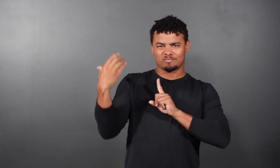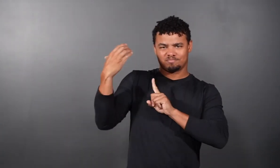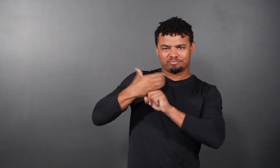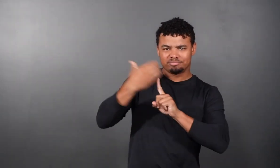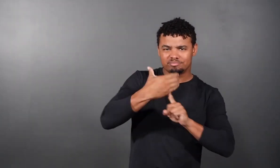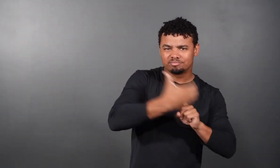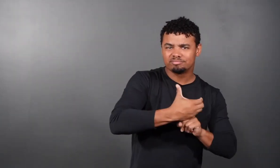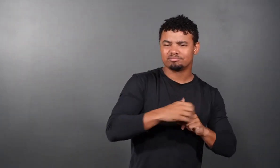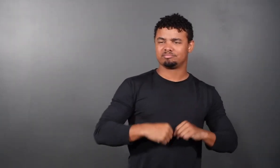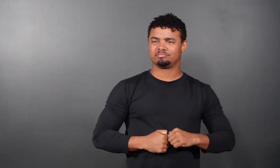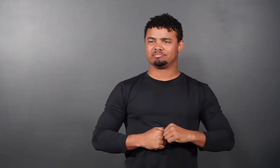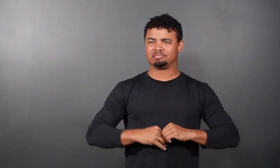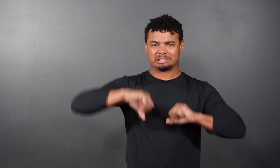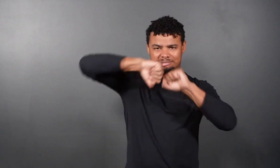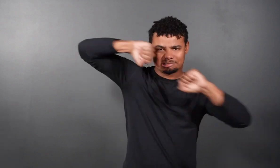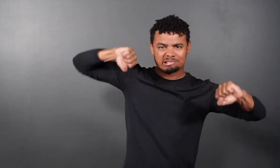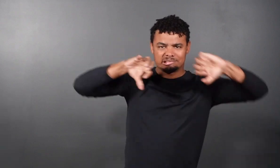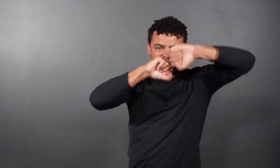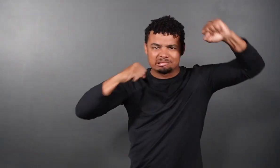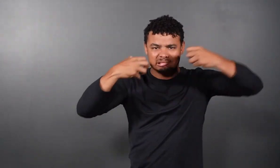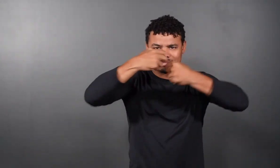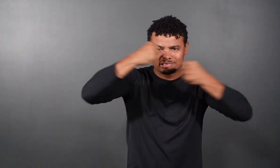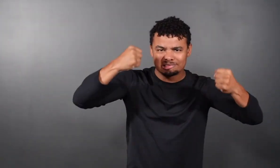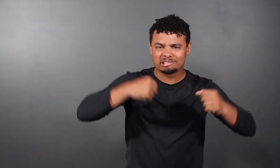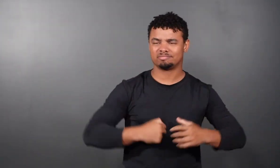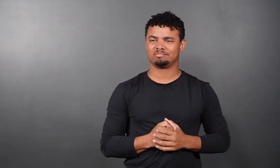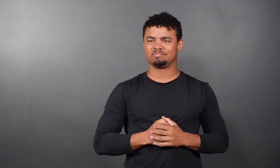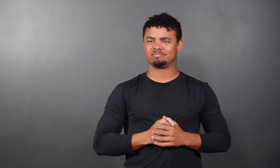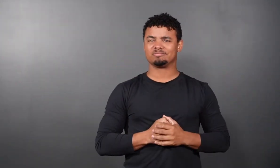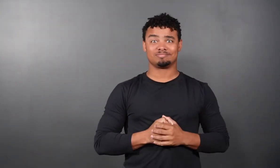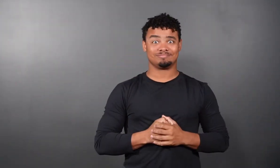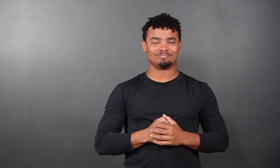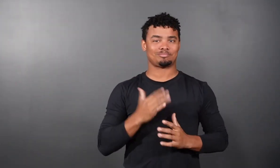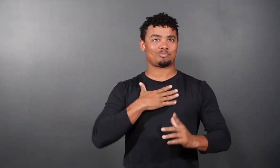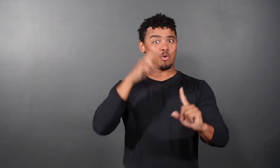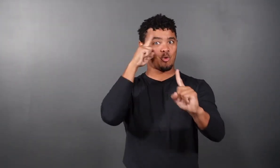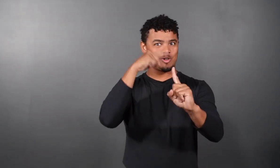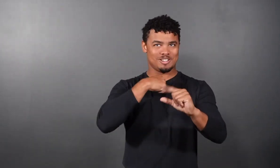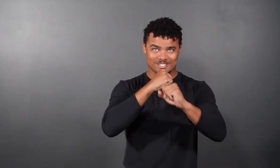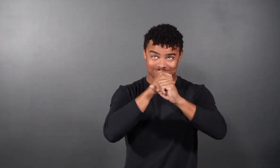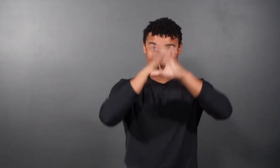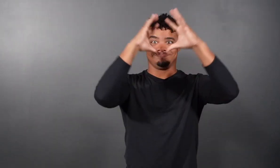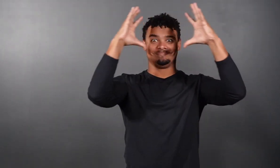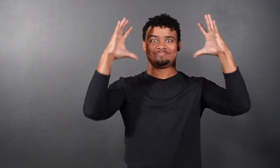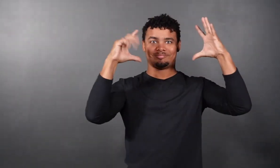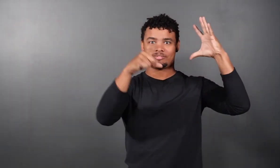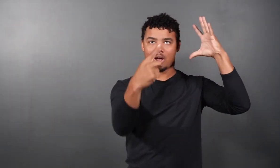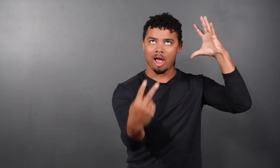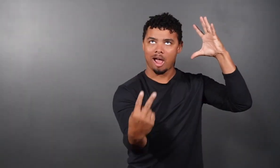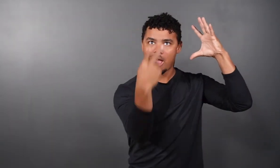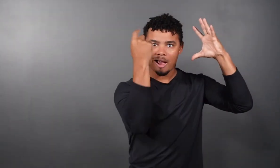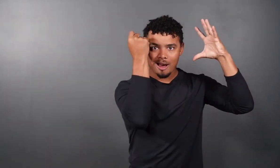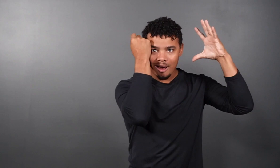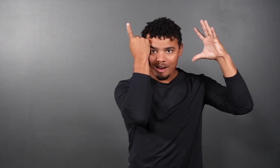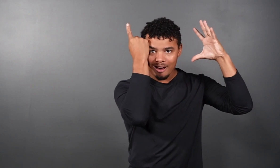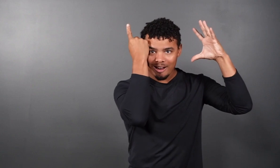personification, and at close range. My goal for this show is to allow you into my vision,